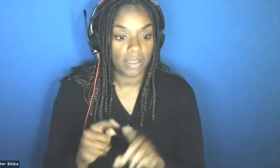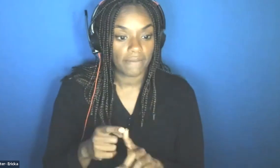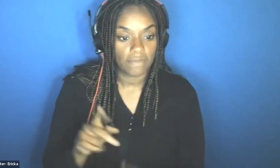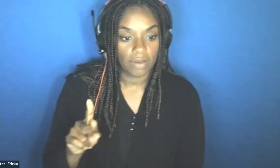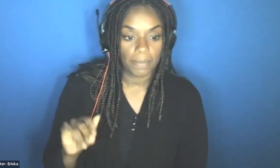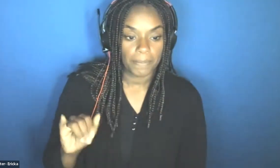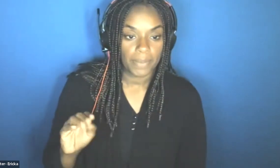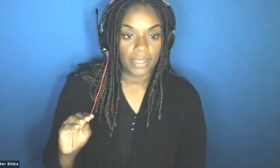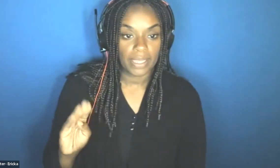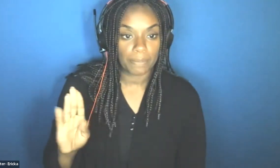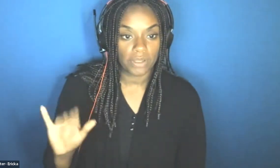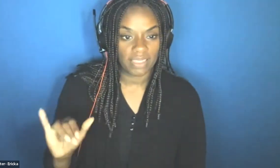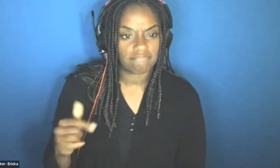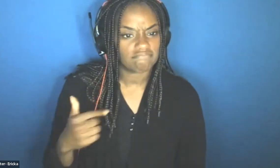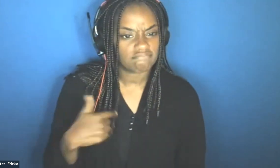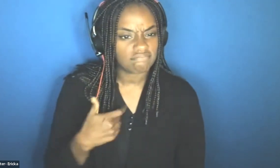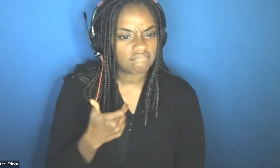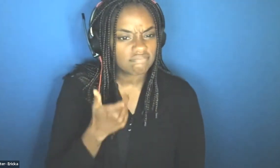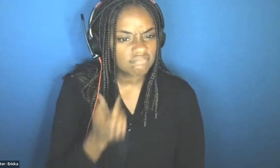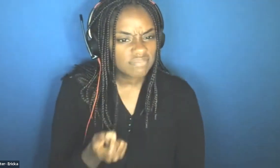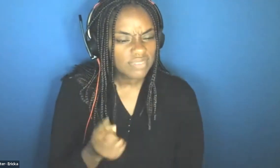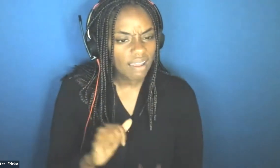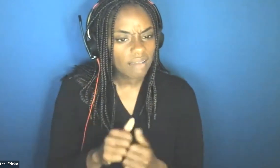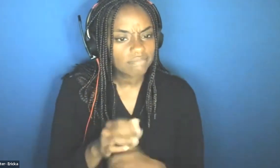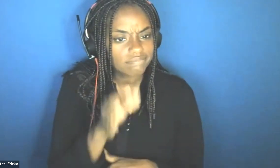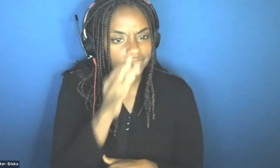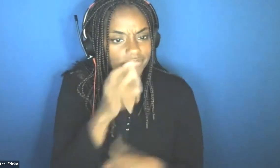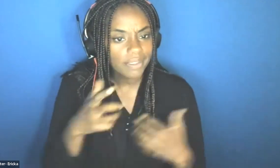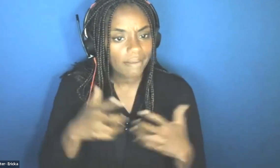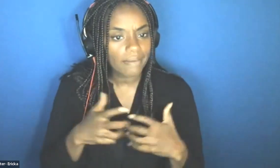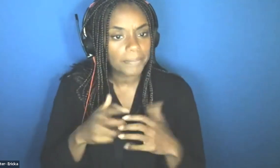Got about three minutes. I see something in the chat.